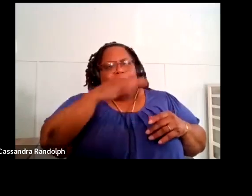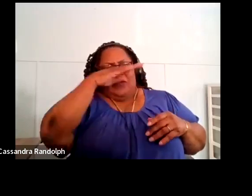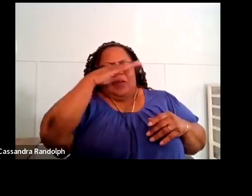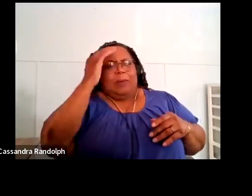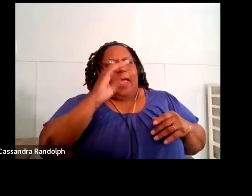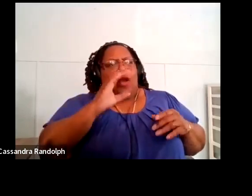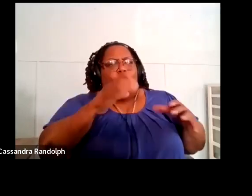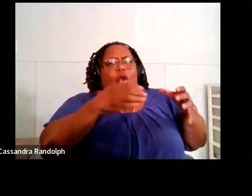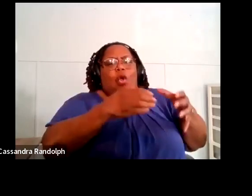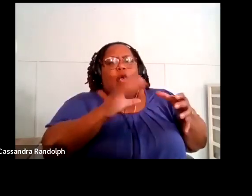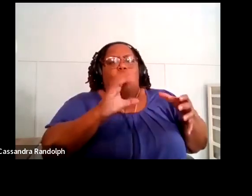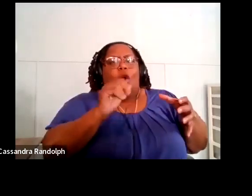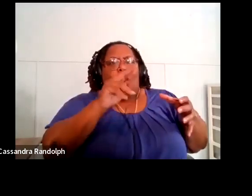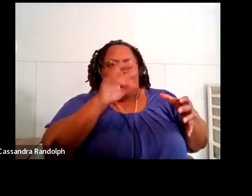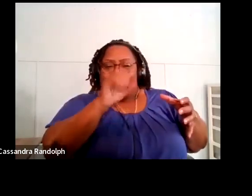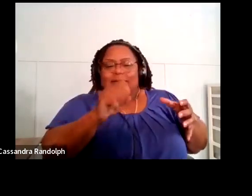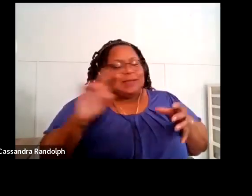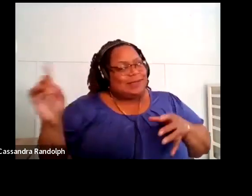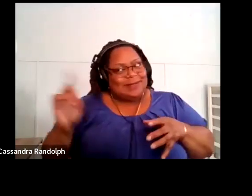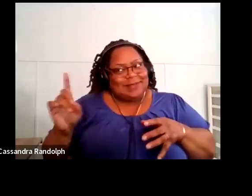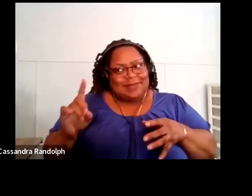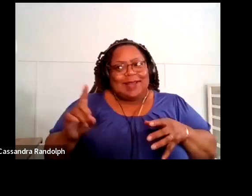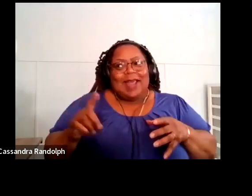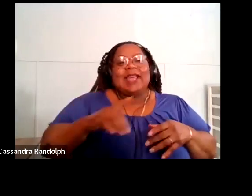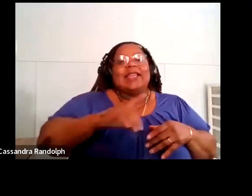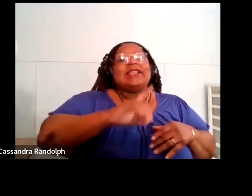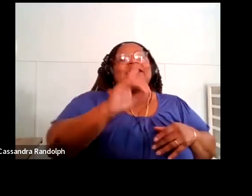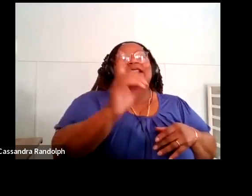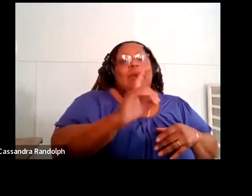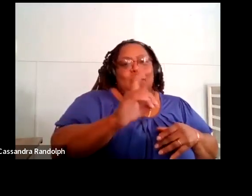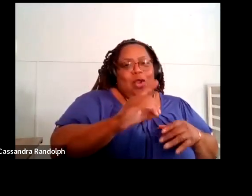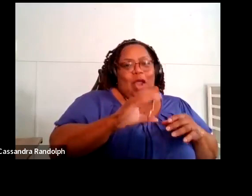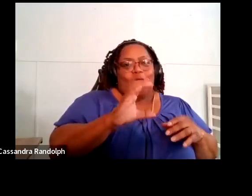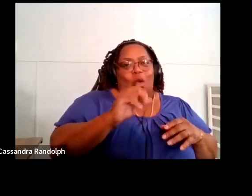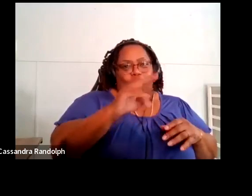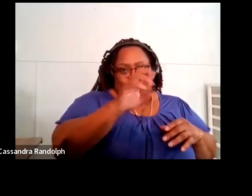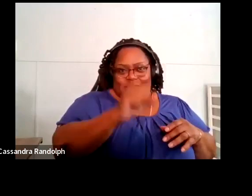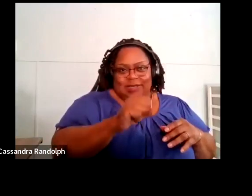using the example with my colleagues I recognize that as my neighbors say she's in